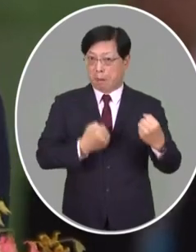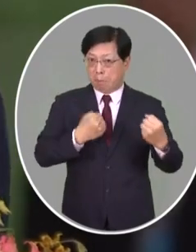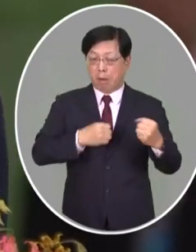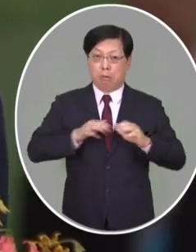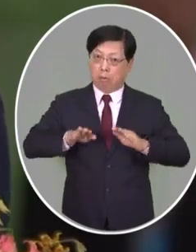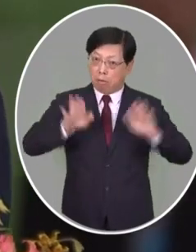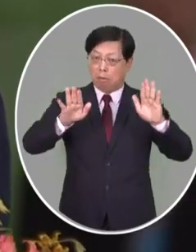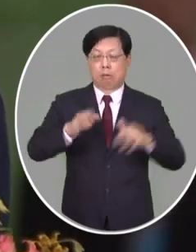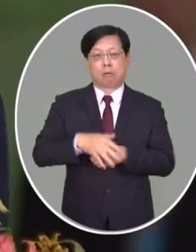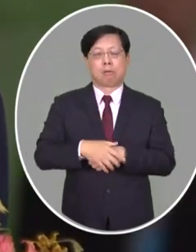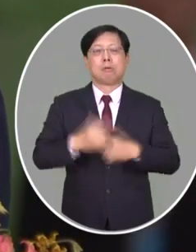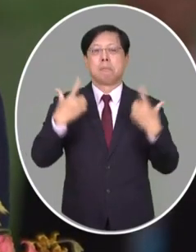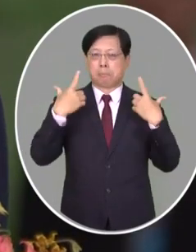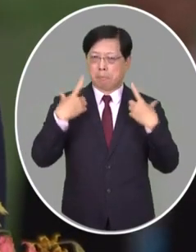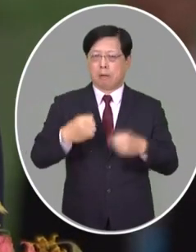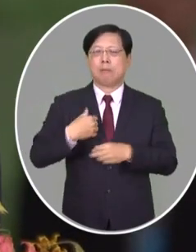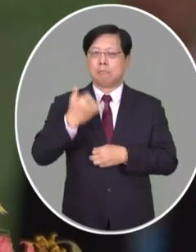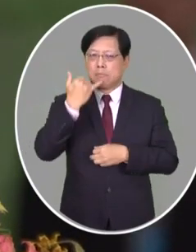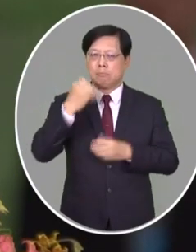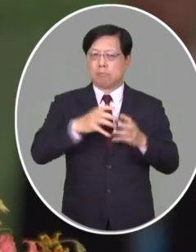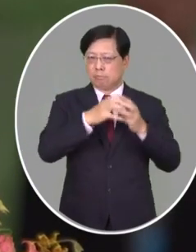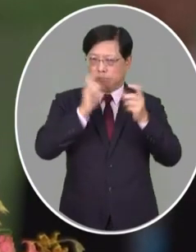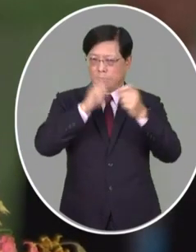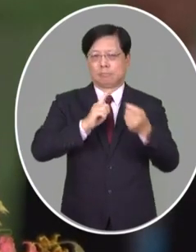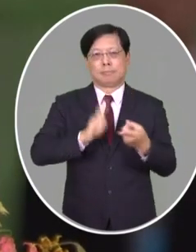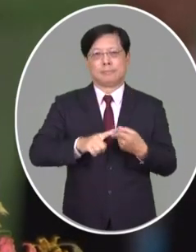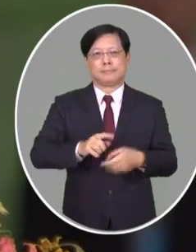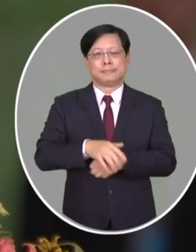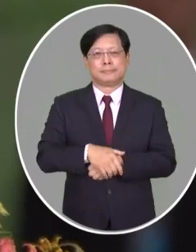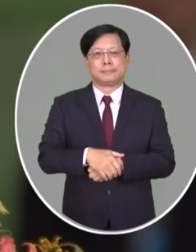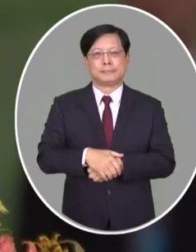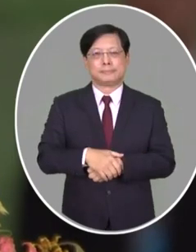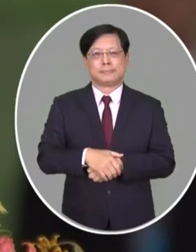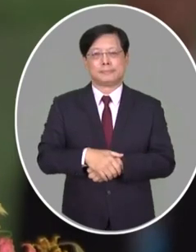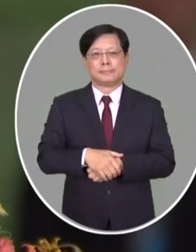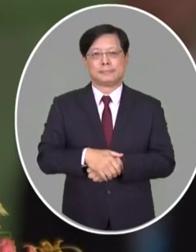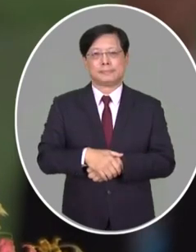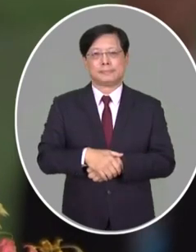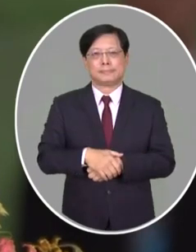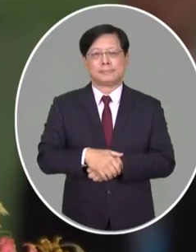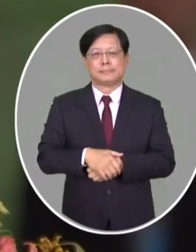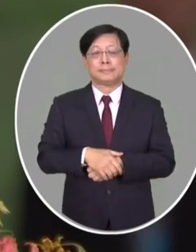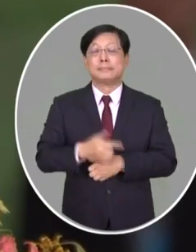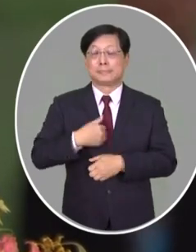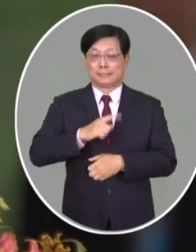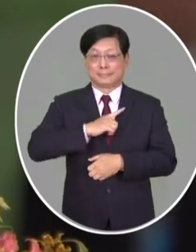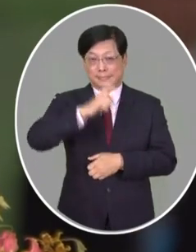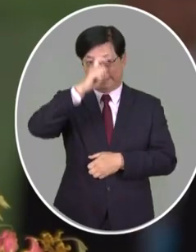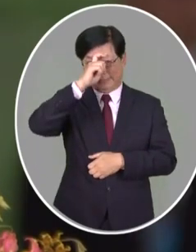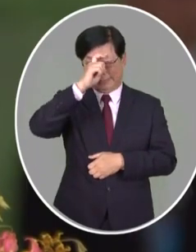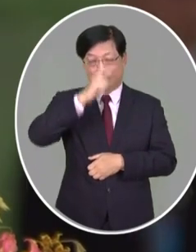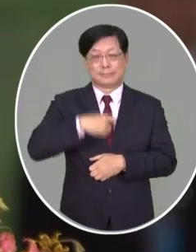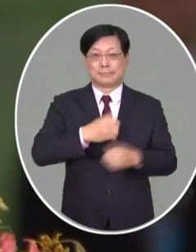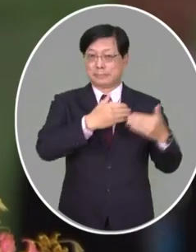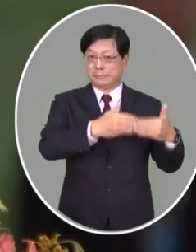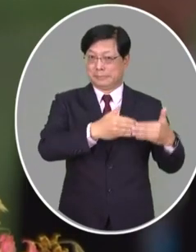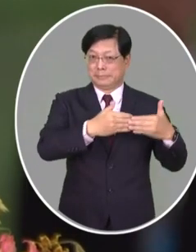across the Taiwan Strait should be our common goal . Therefore, I hope that China